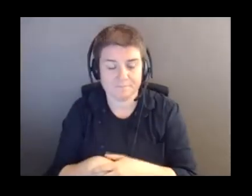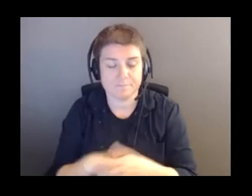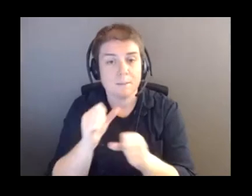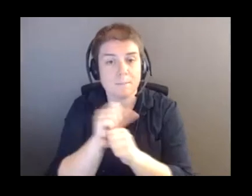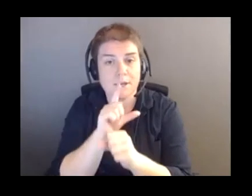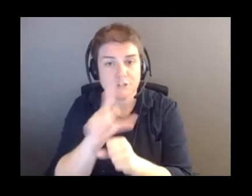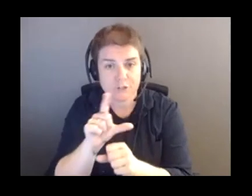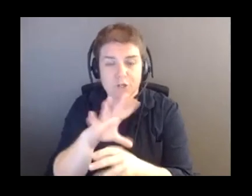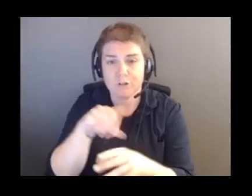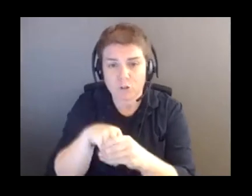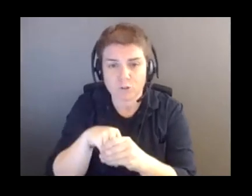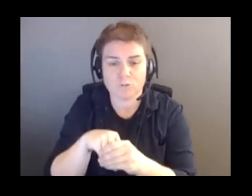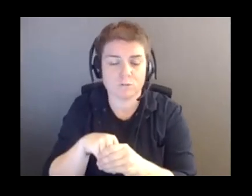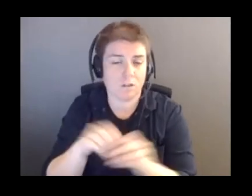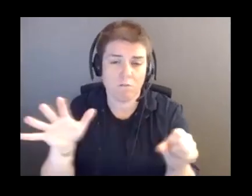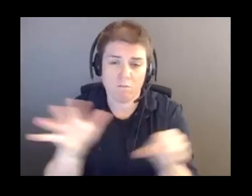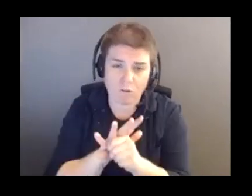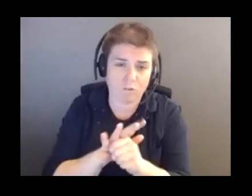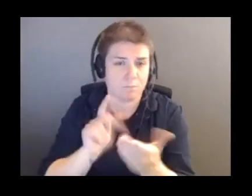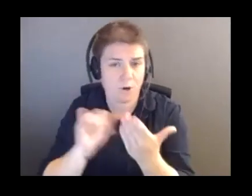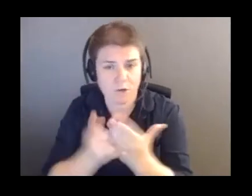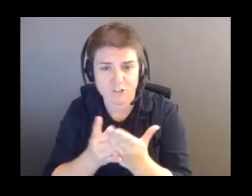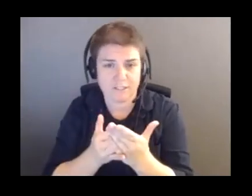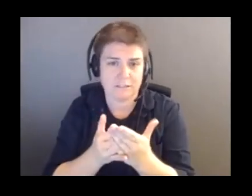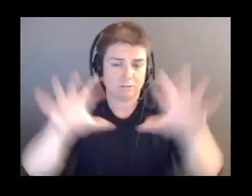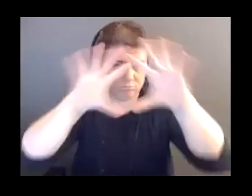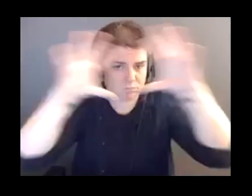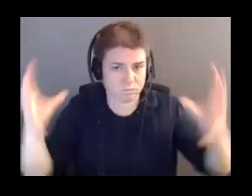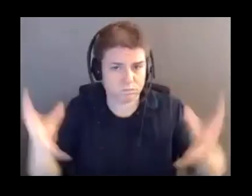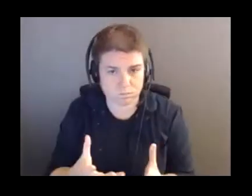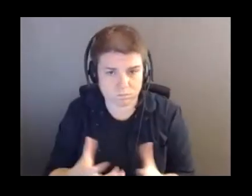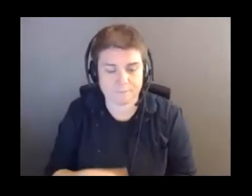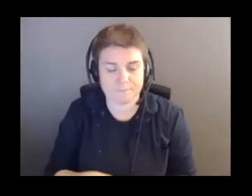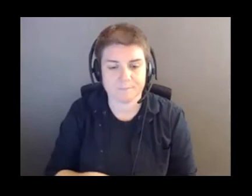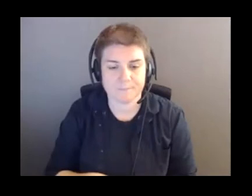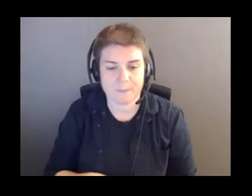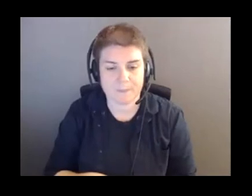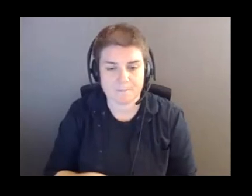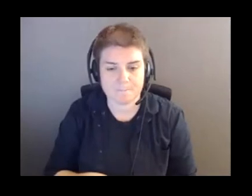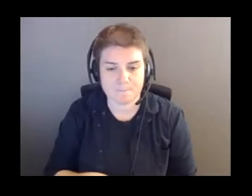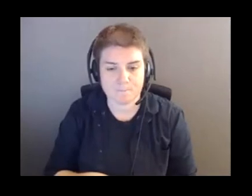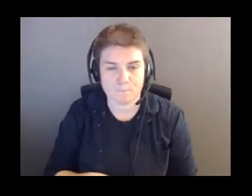for the entire scope of the proposed project that you are applying for. We also really